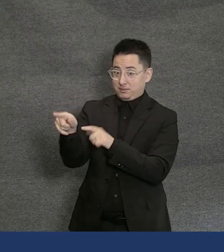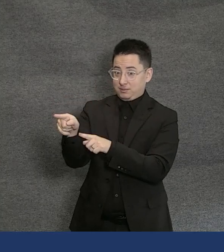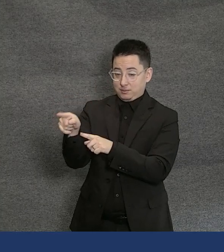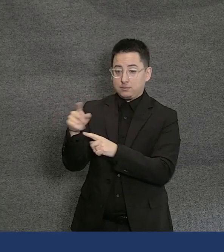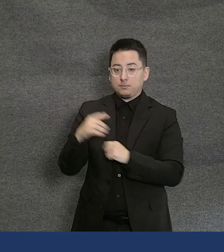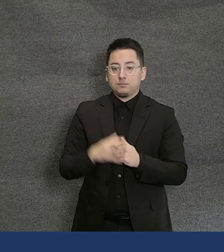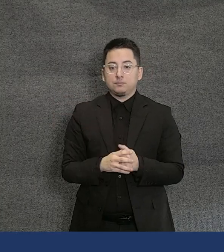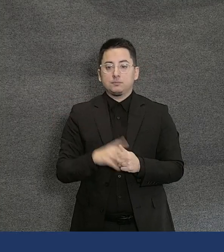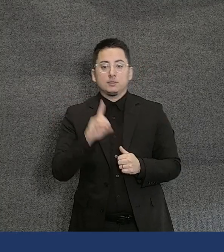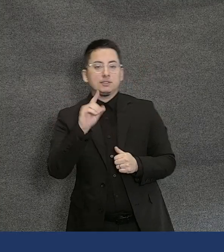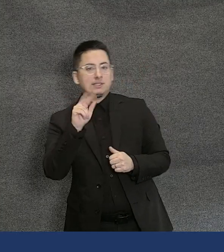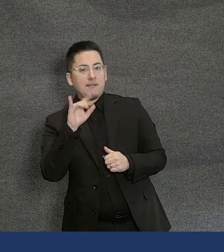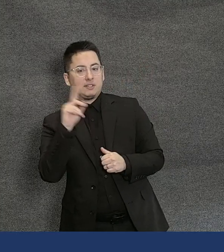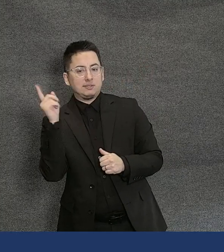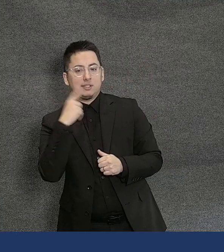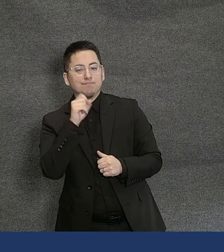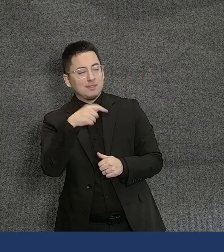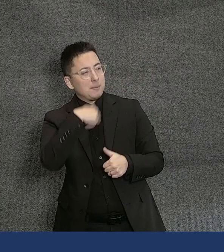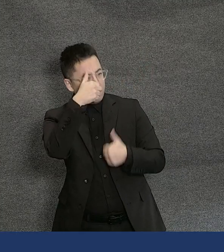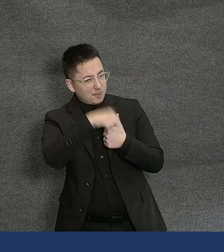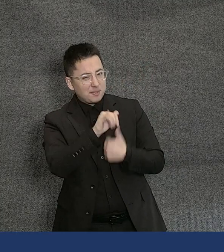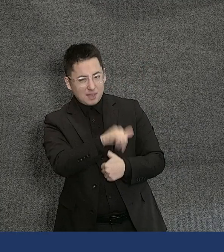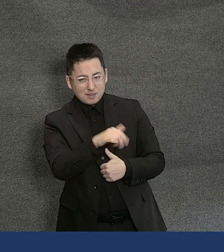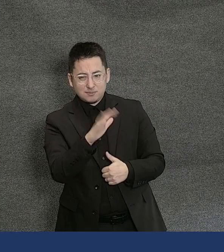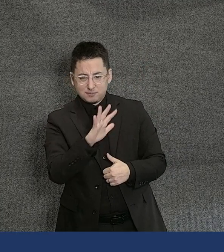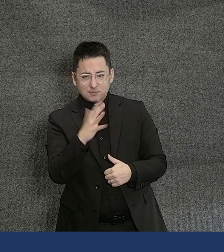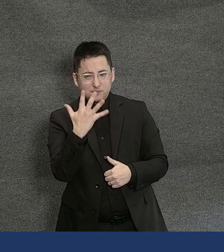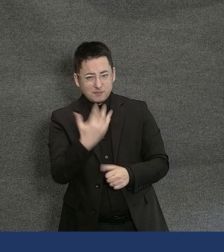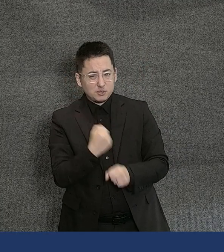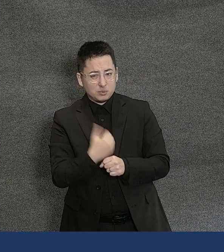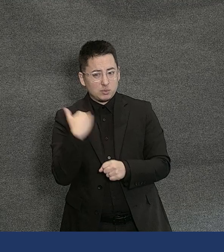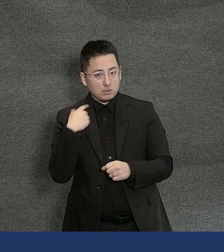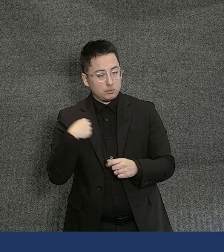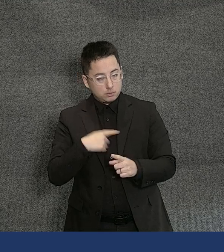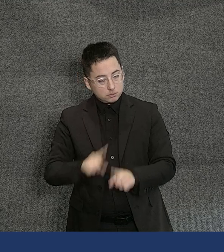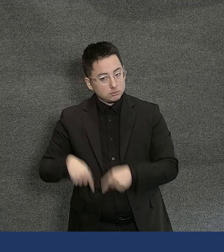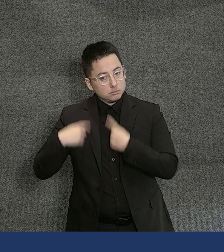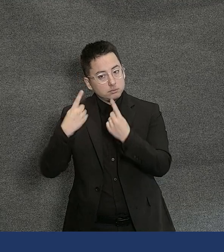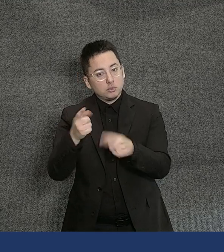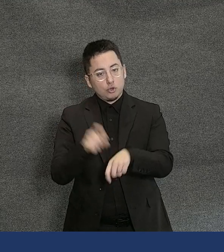It's been ongoing for quite a long time. Can you speak to what's going on in the Senate.